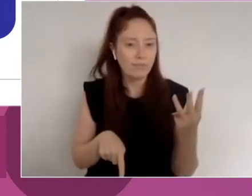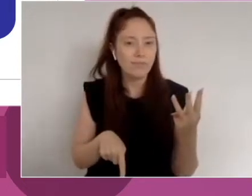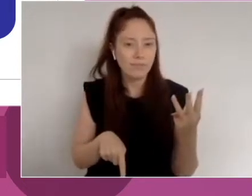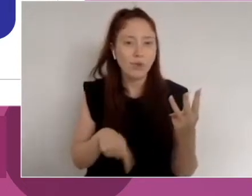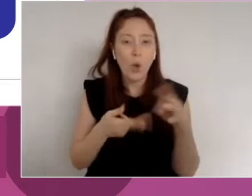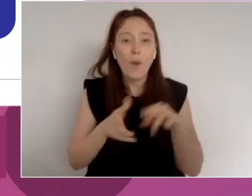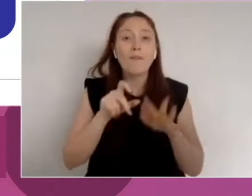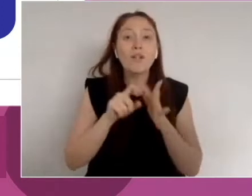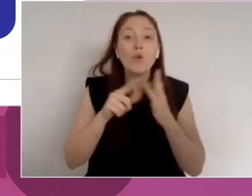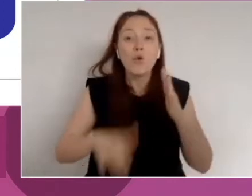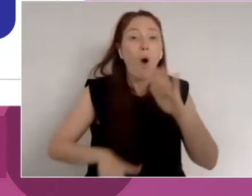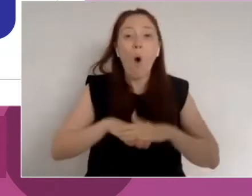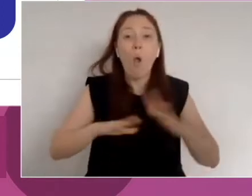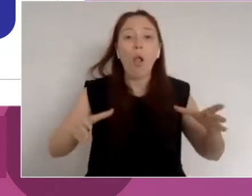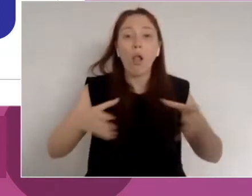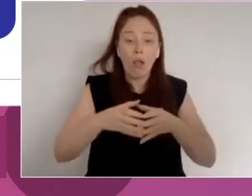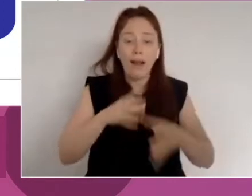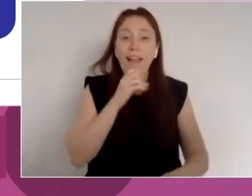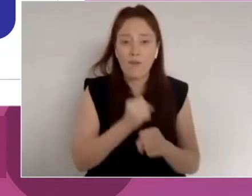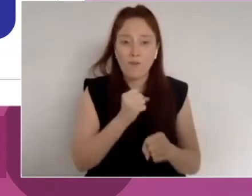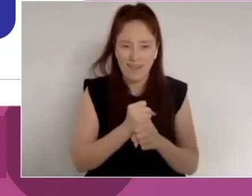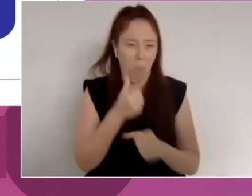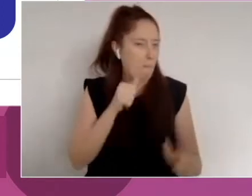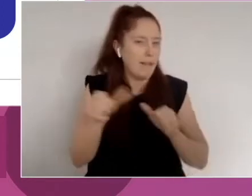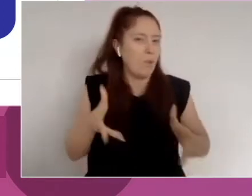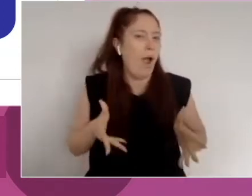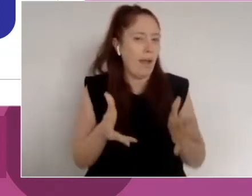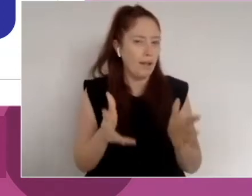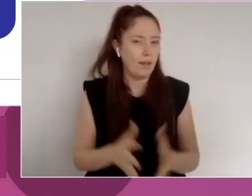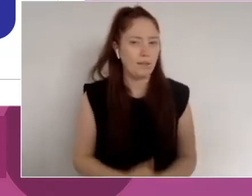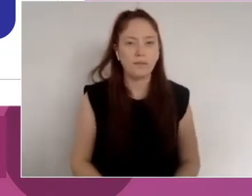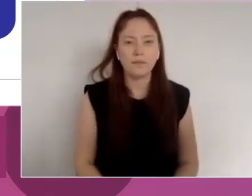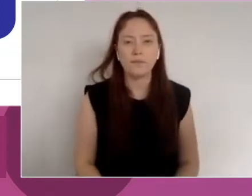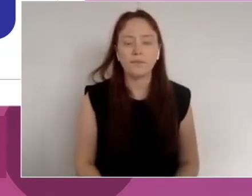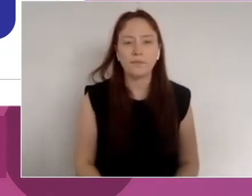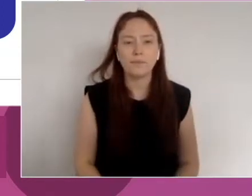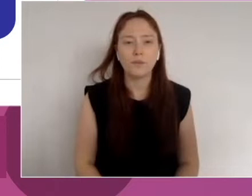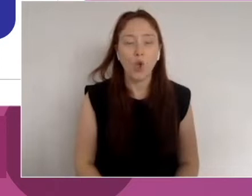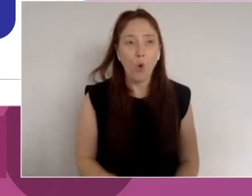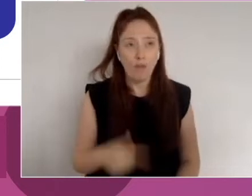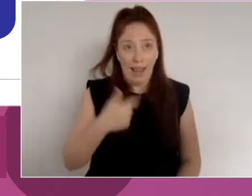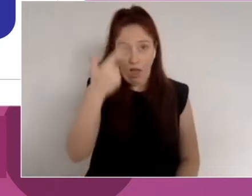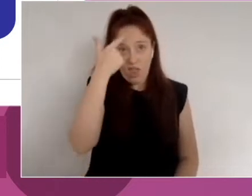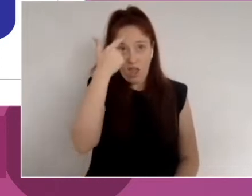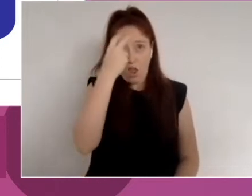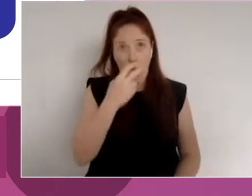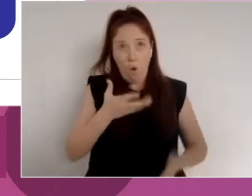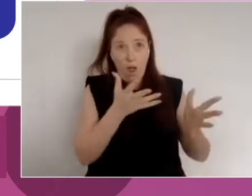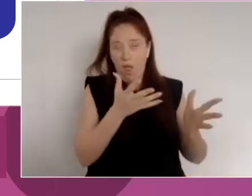is how we can best do that. It actually takes shifting our thinking. So, not only shifting